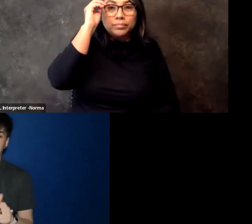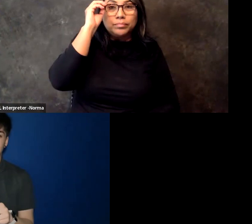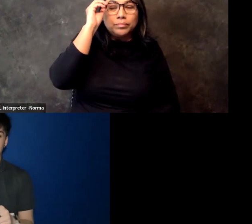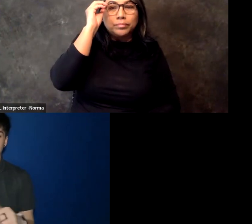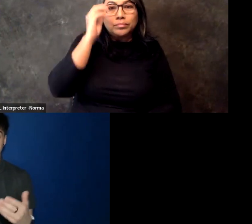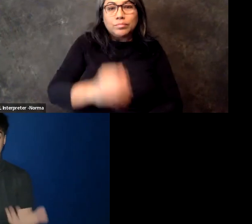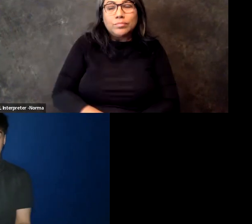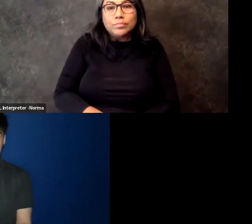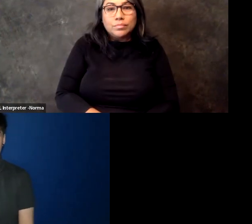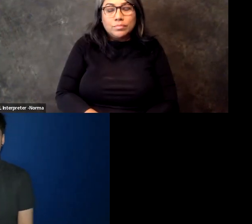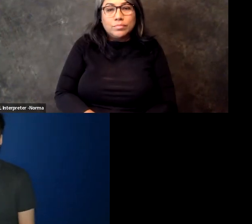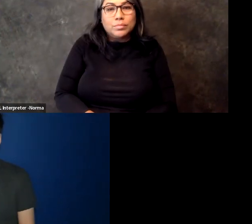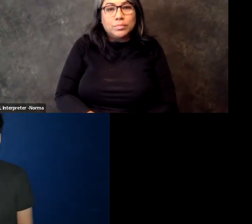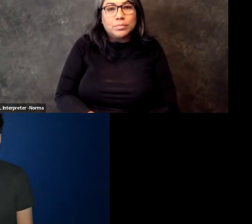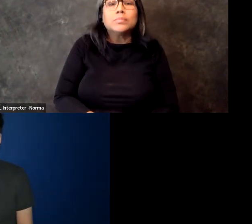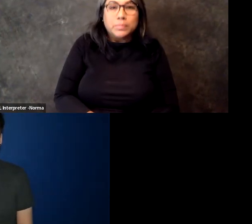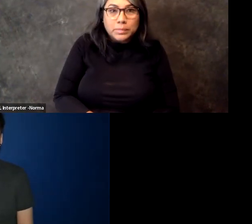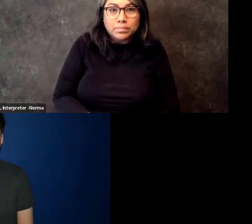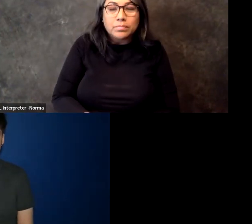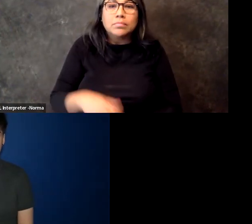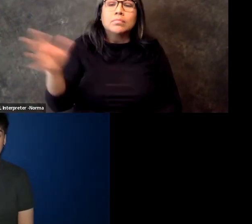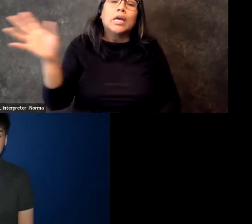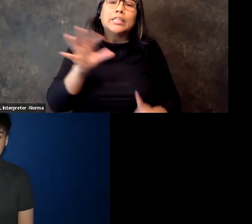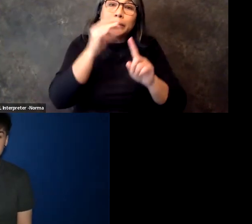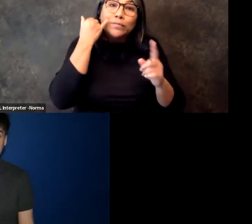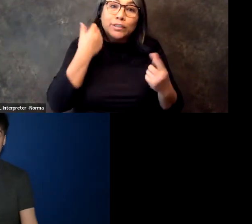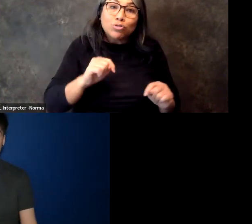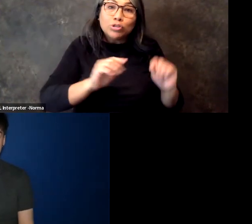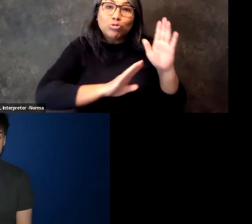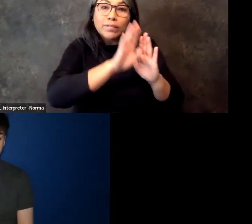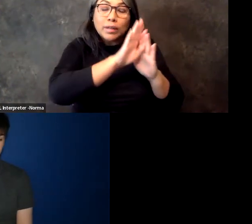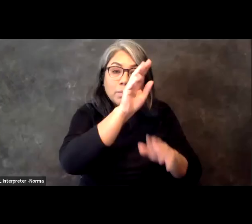trying to develop workforce skills or have children in school, you really need to have